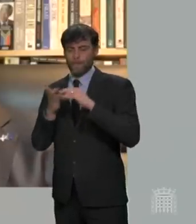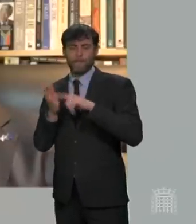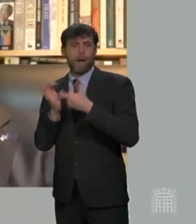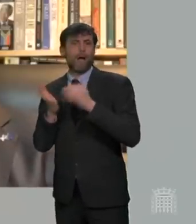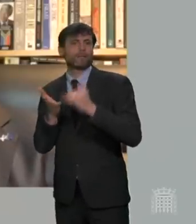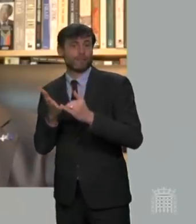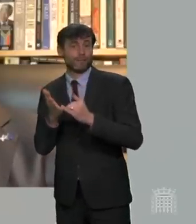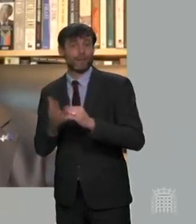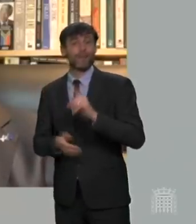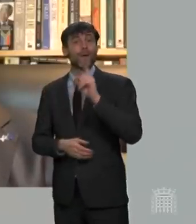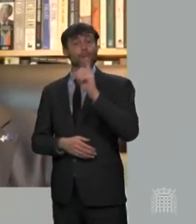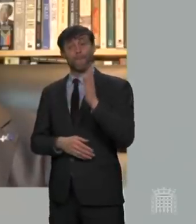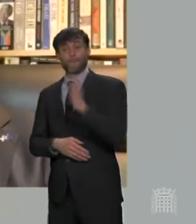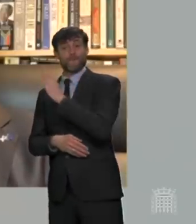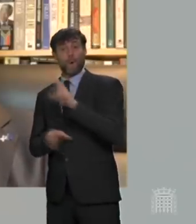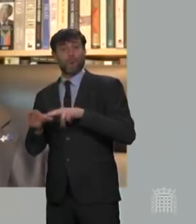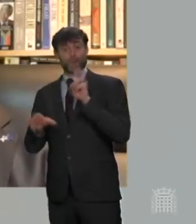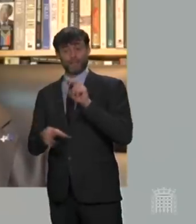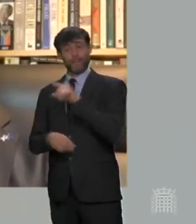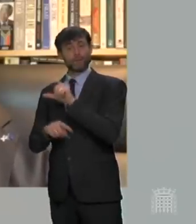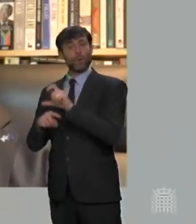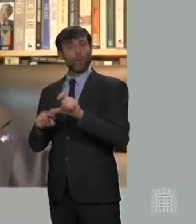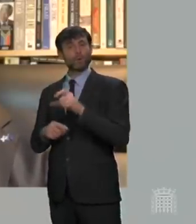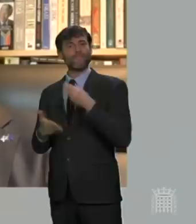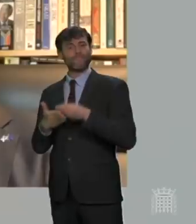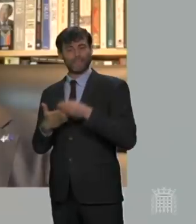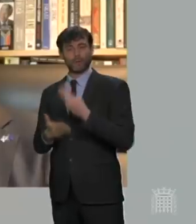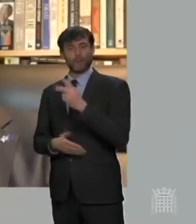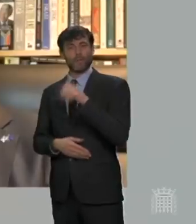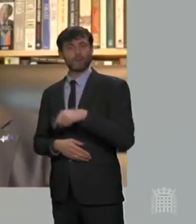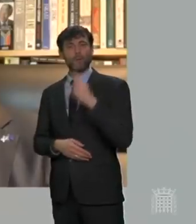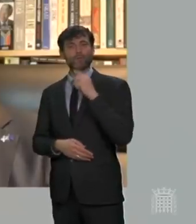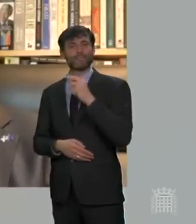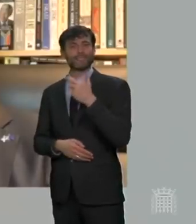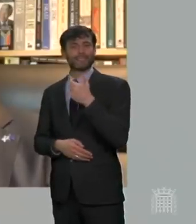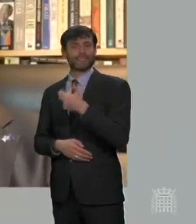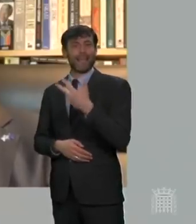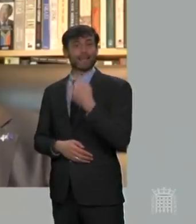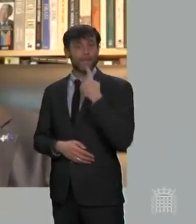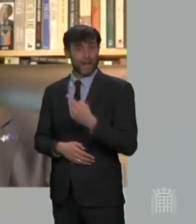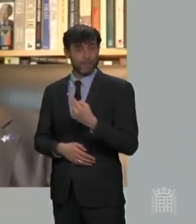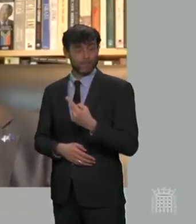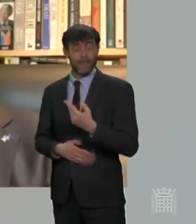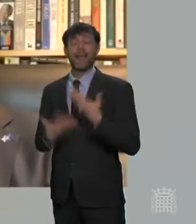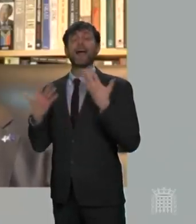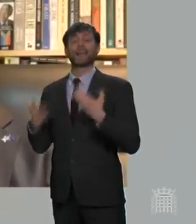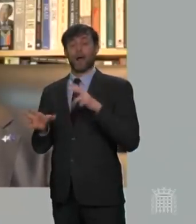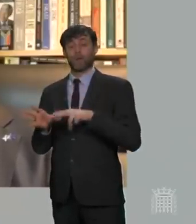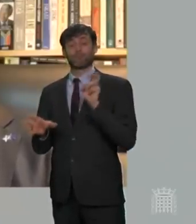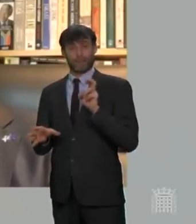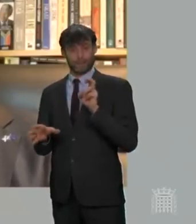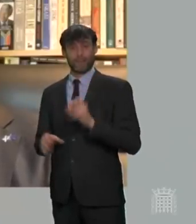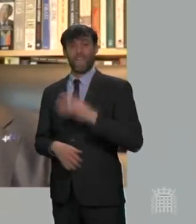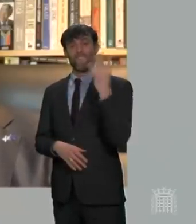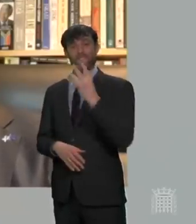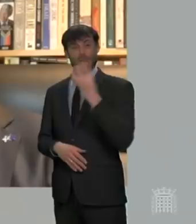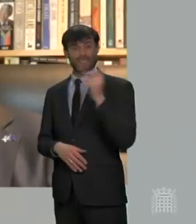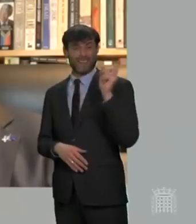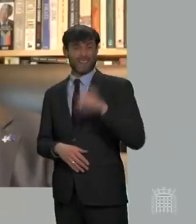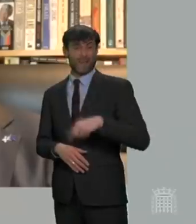were £2,168. Post Brexit, the fees are £14,600. The Turing scheme will not touch the sides of